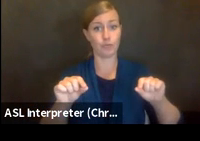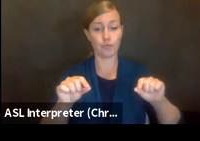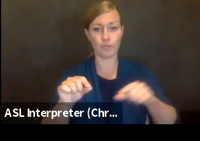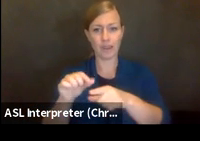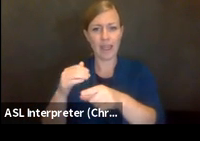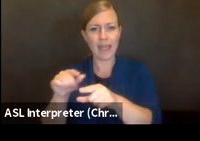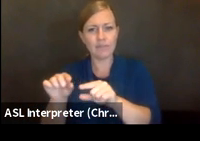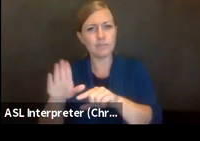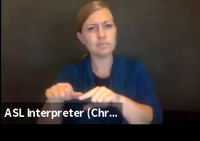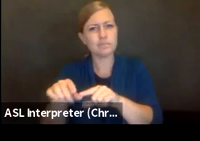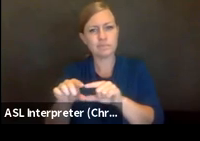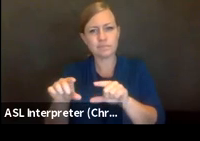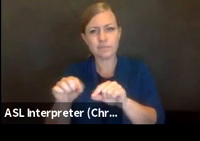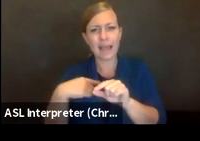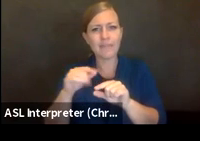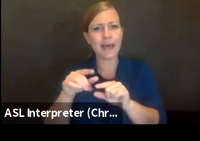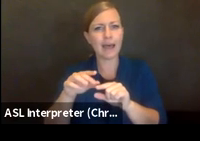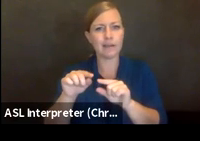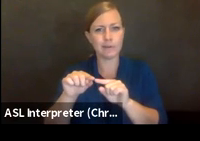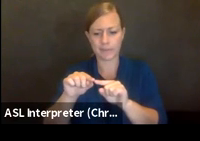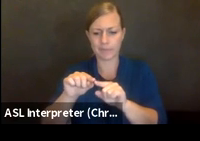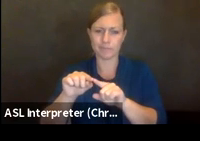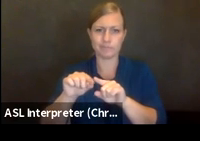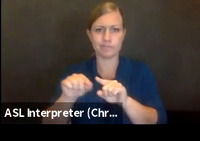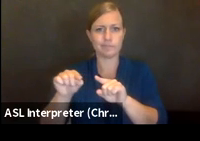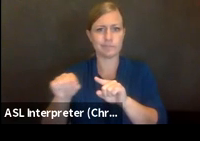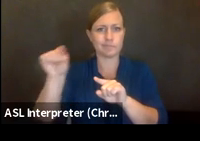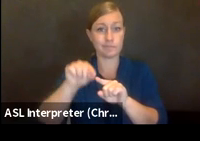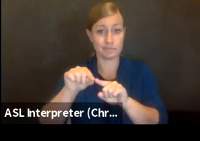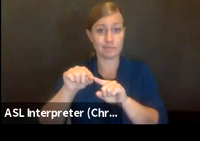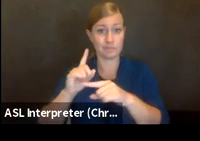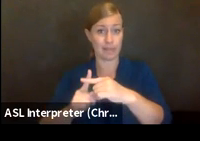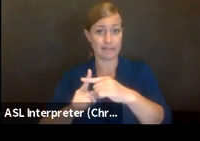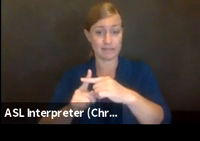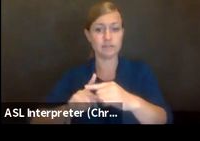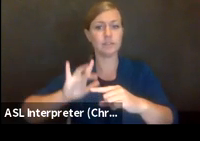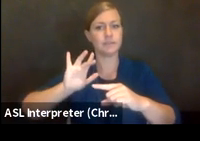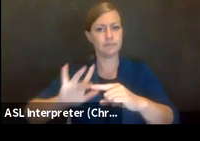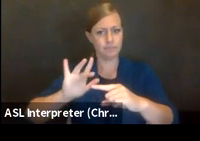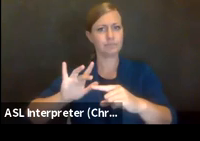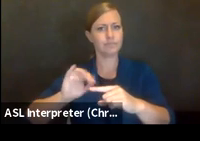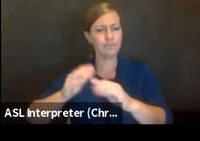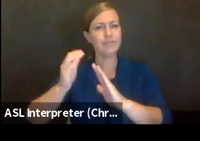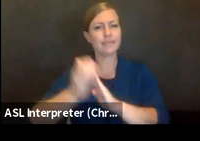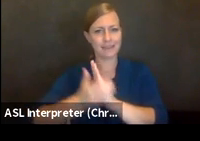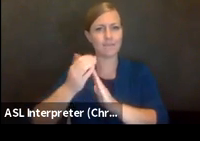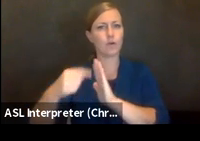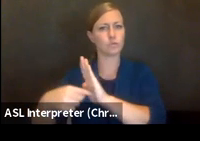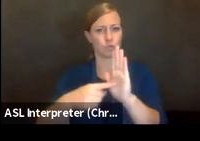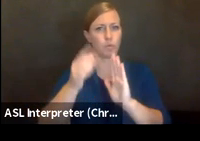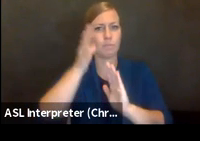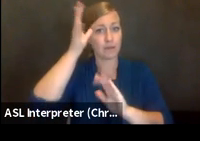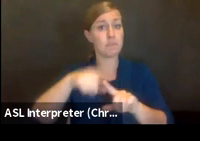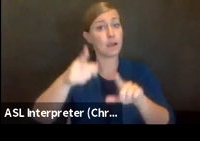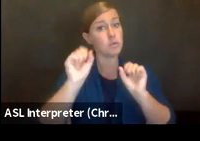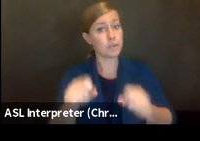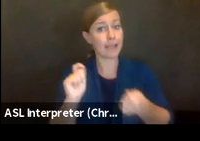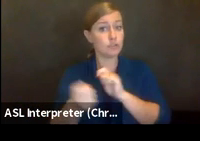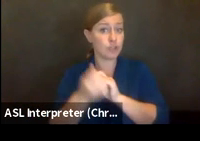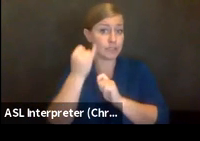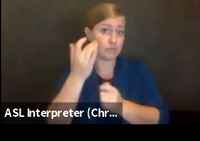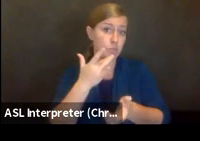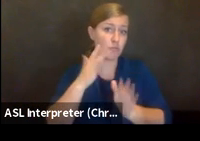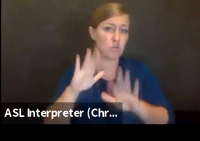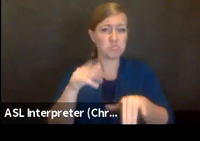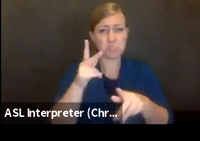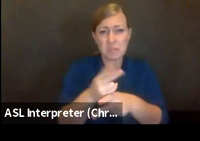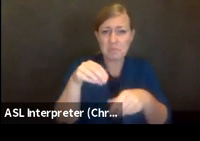ESD 189 - Amy Colburn: Word bubble with the Plus, if I click on that. It's defaulted to allow parents to see this update. But if for some reason you wanted this to stay just within the class.